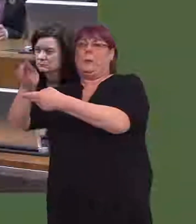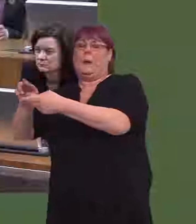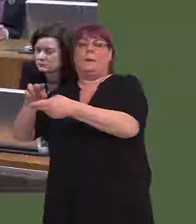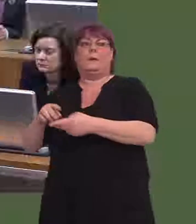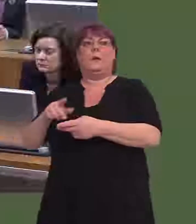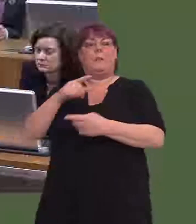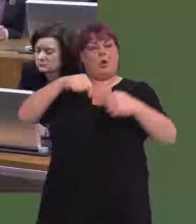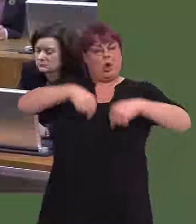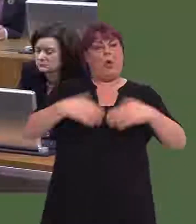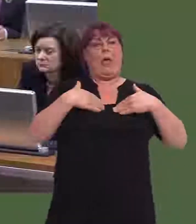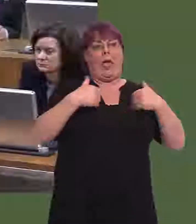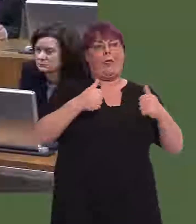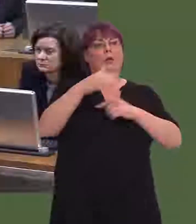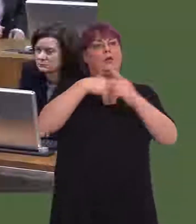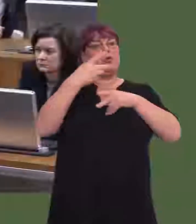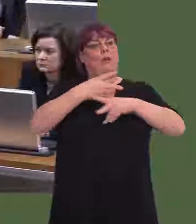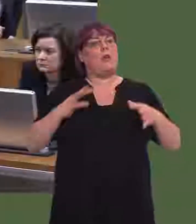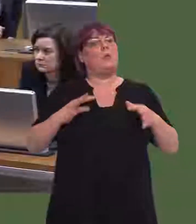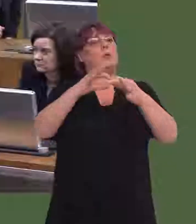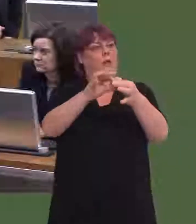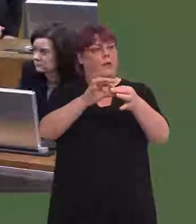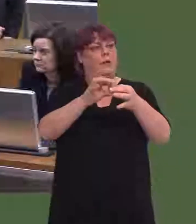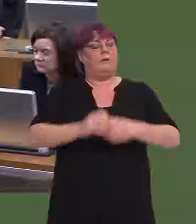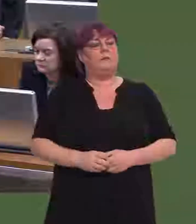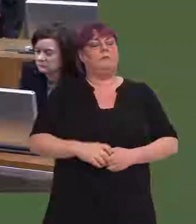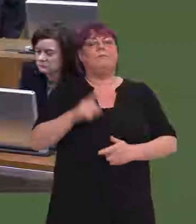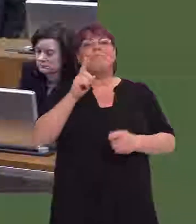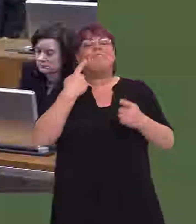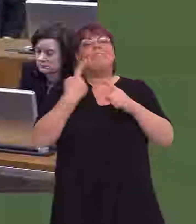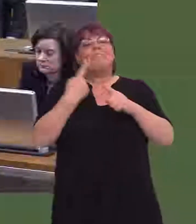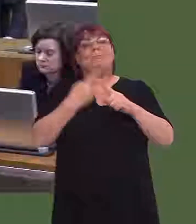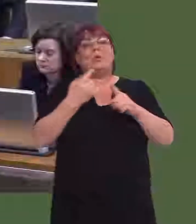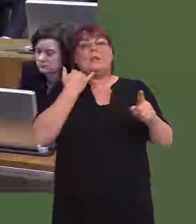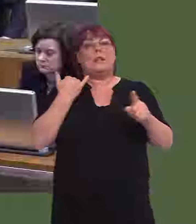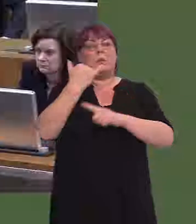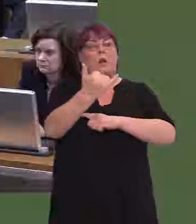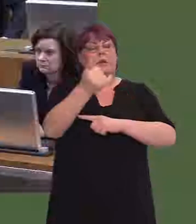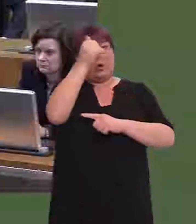What I can say in terms of emergency calls, in the Betsi Cadwaladr health board